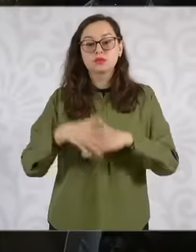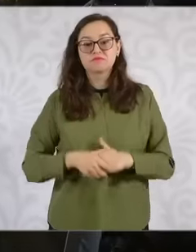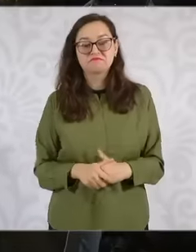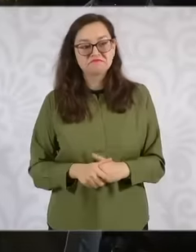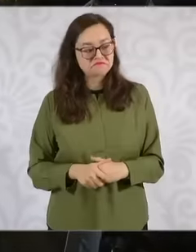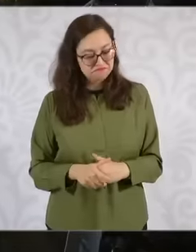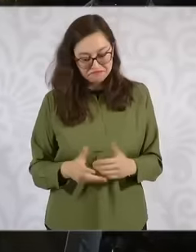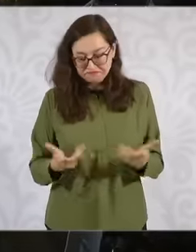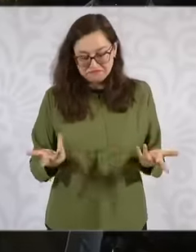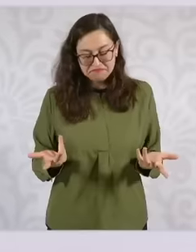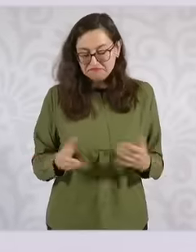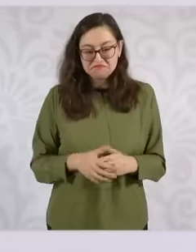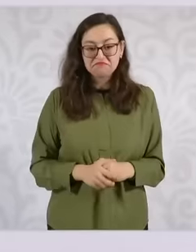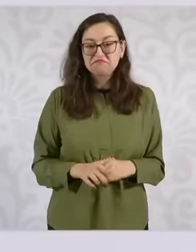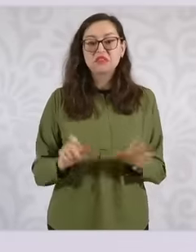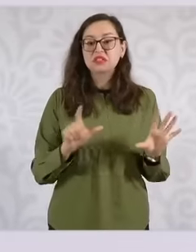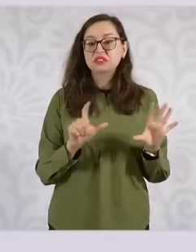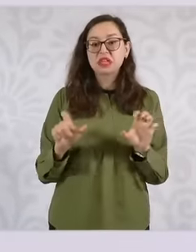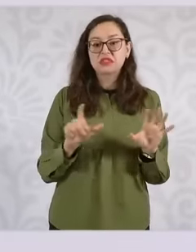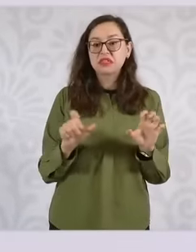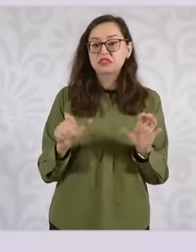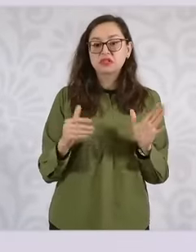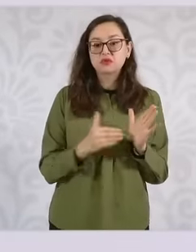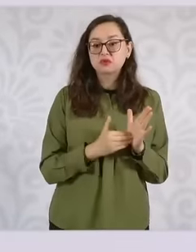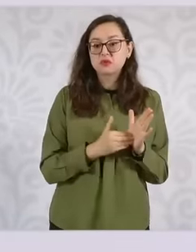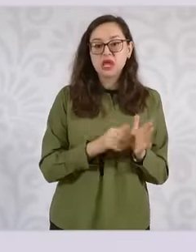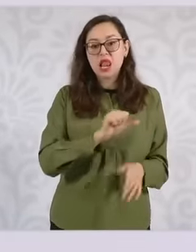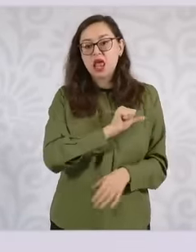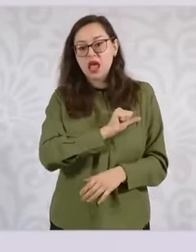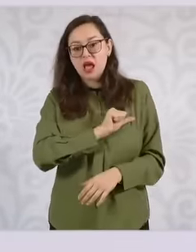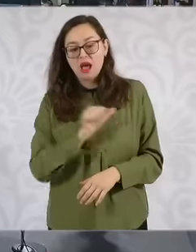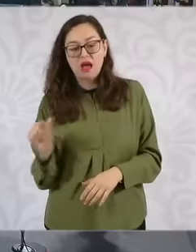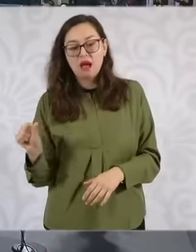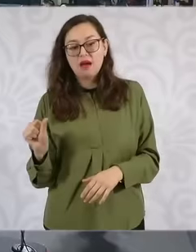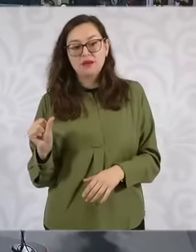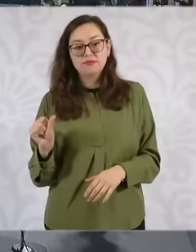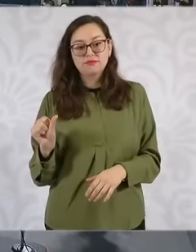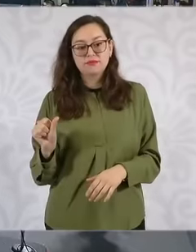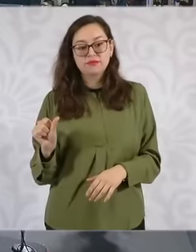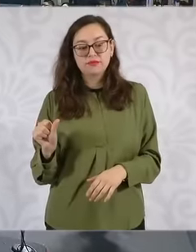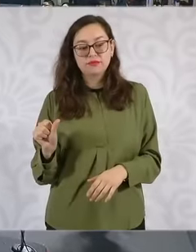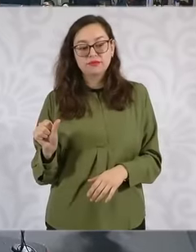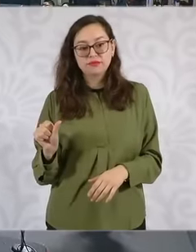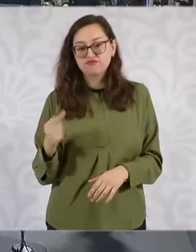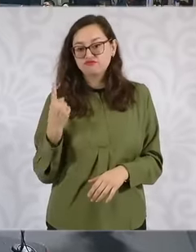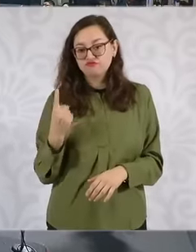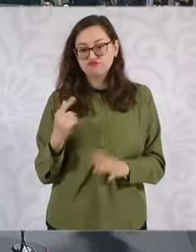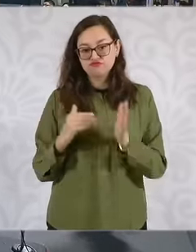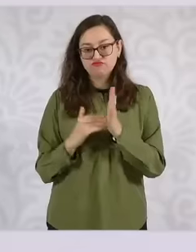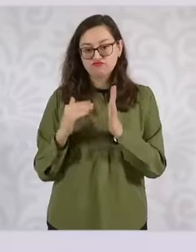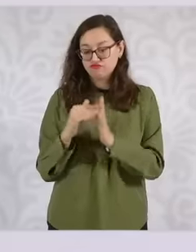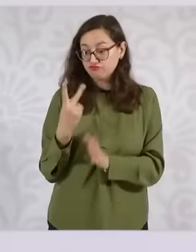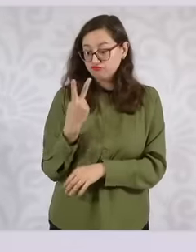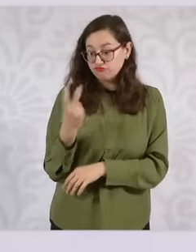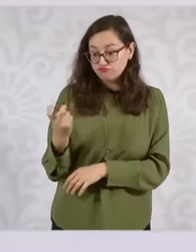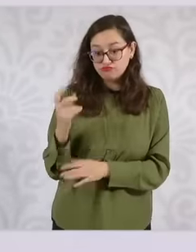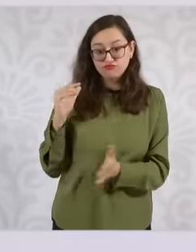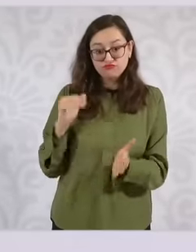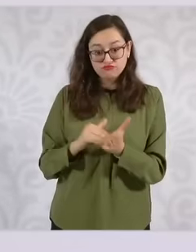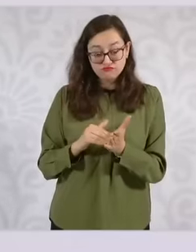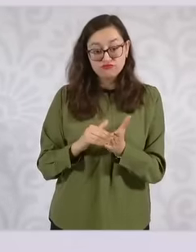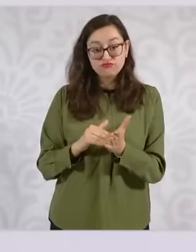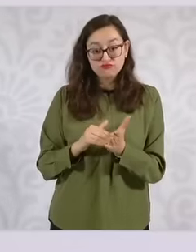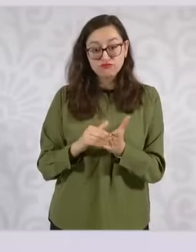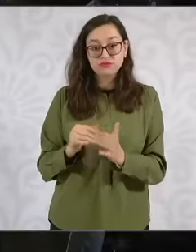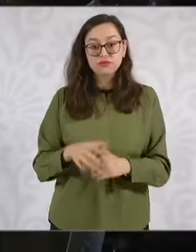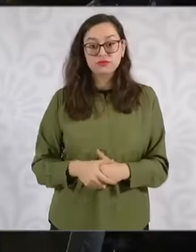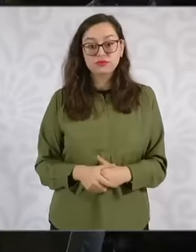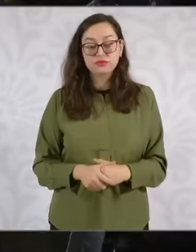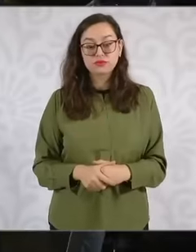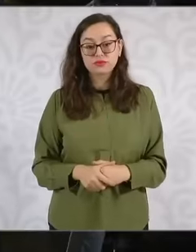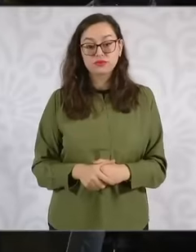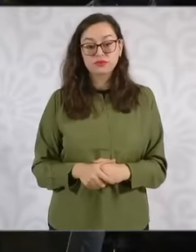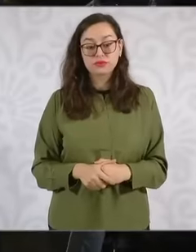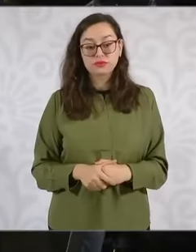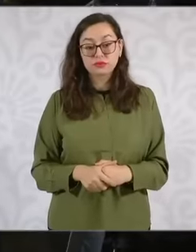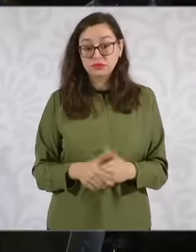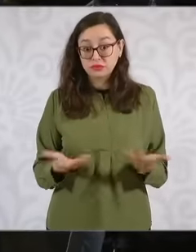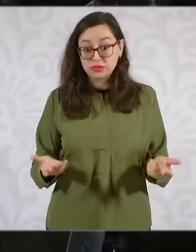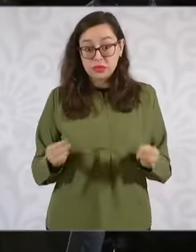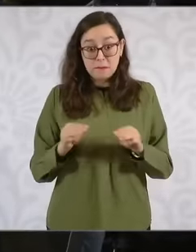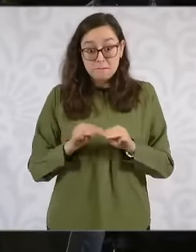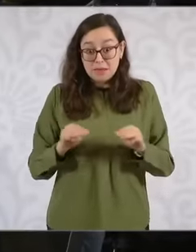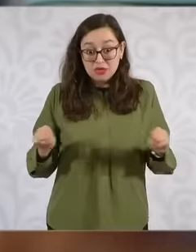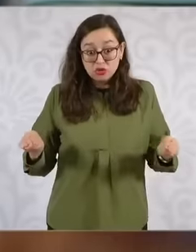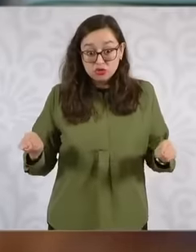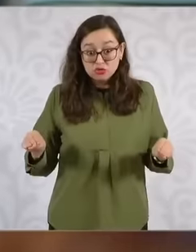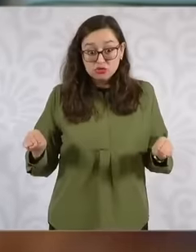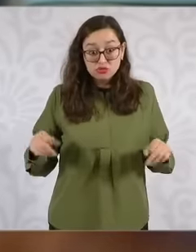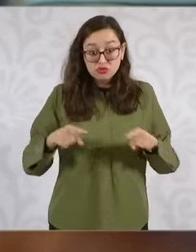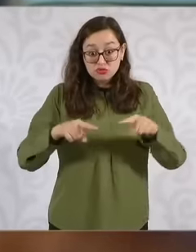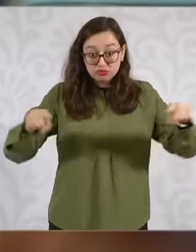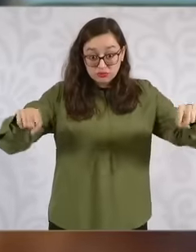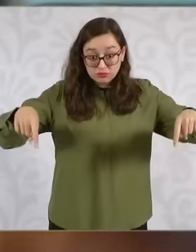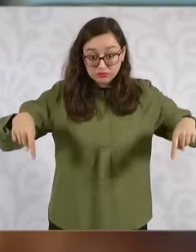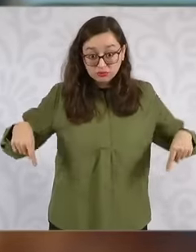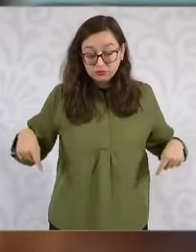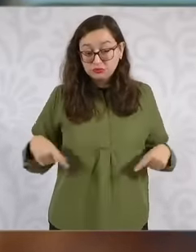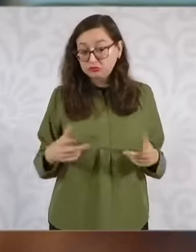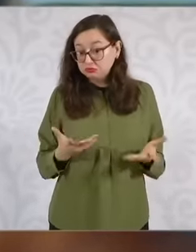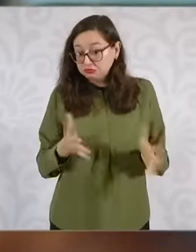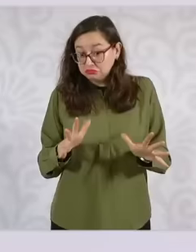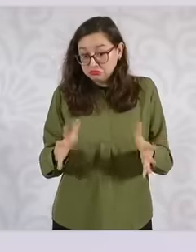from 700,000 pesos to 1,200,000, that is, it would be I don't know square meters. The objective is that 60